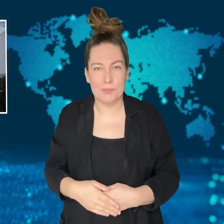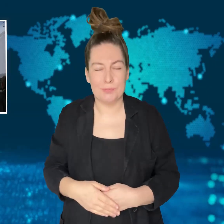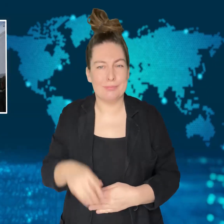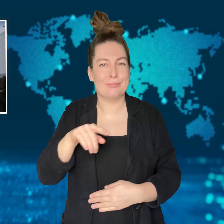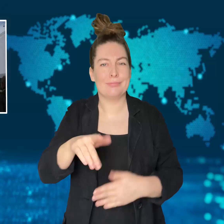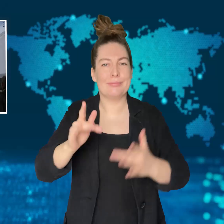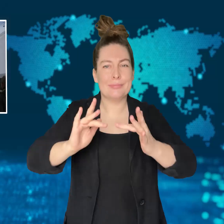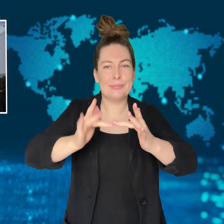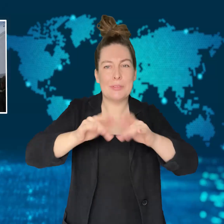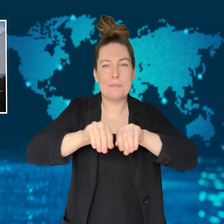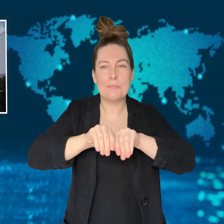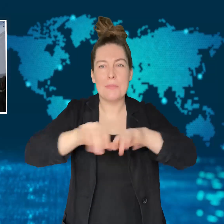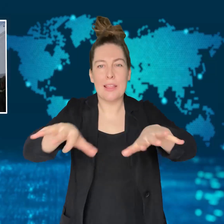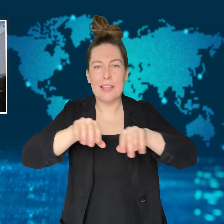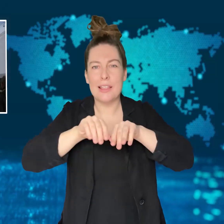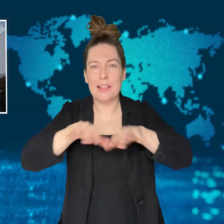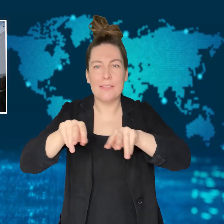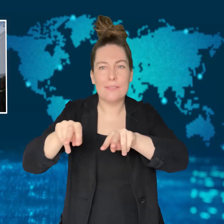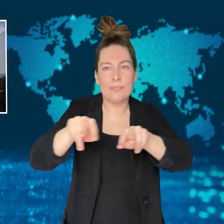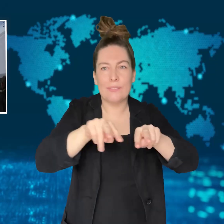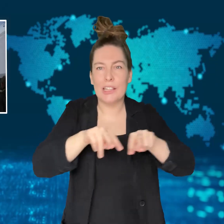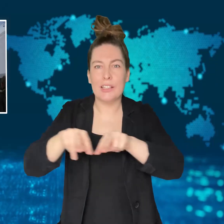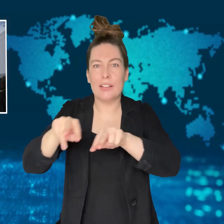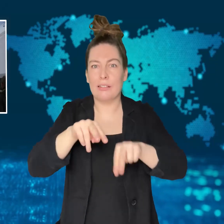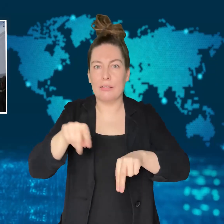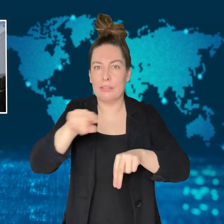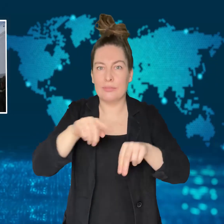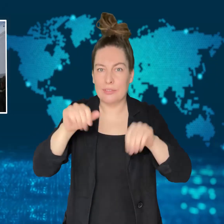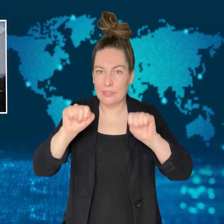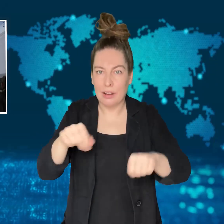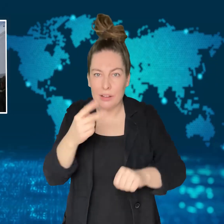in the snow under the lift.